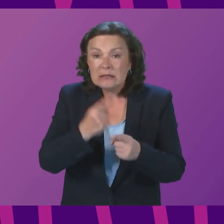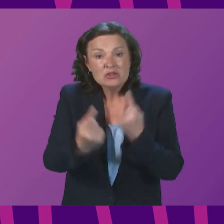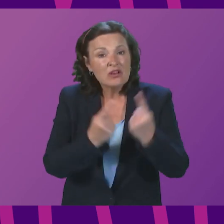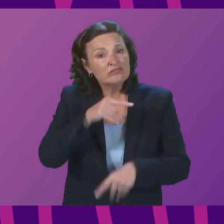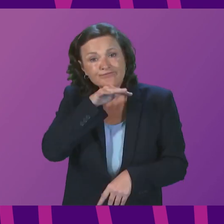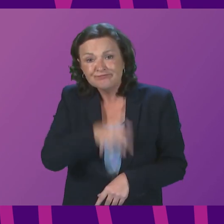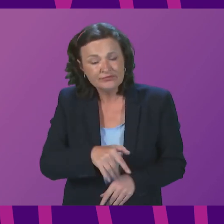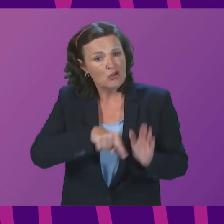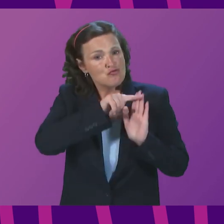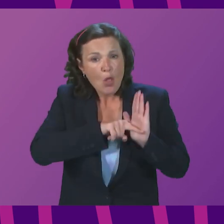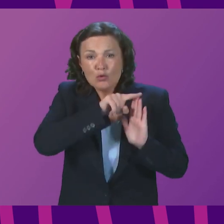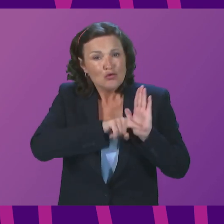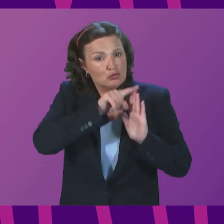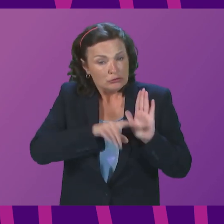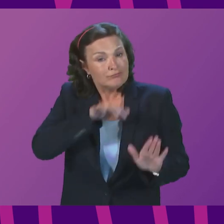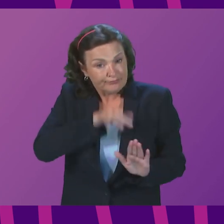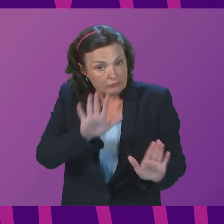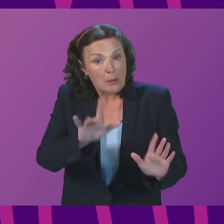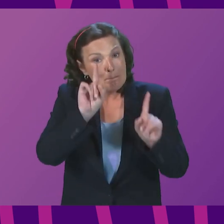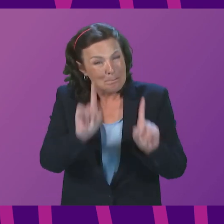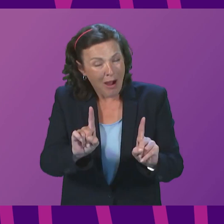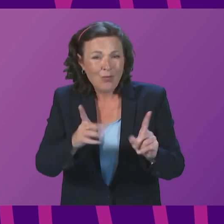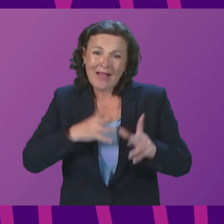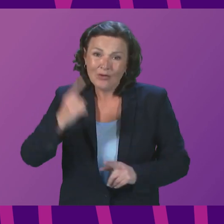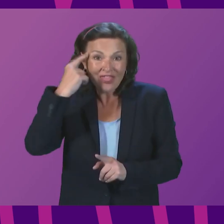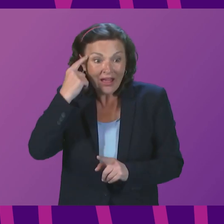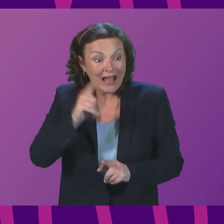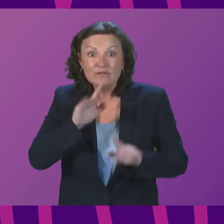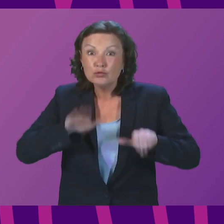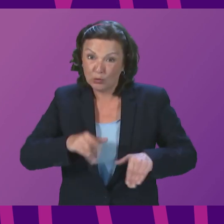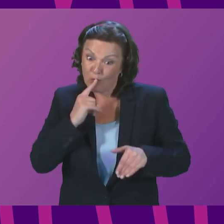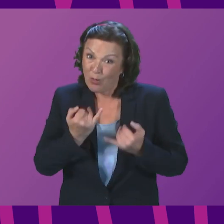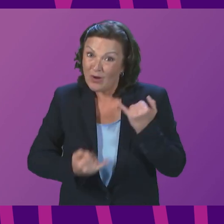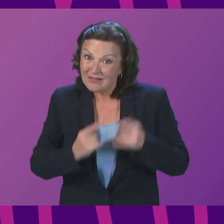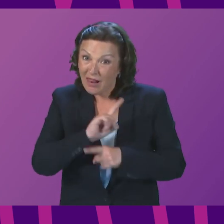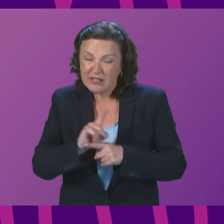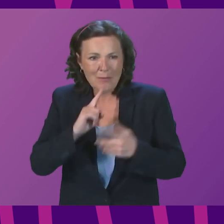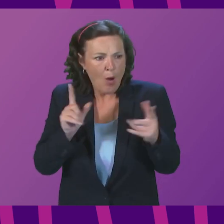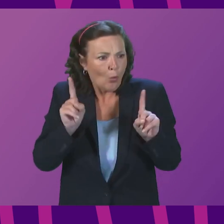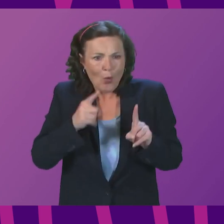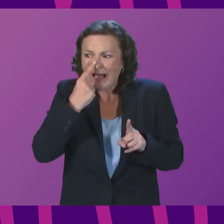and in commercial situations, to try to nip this in the bud and prevent ourselves from